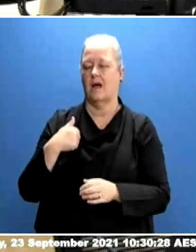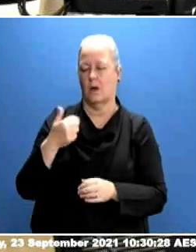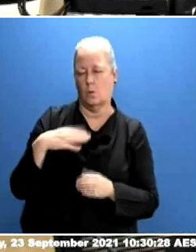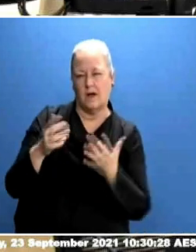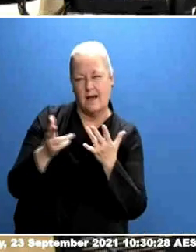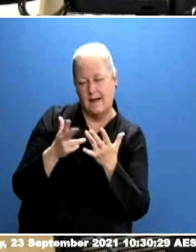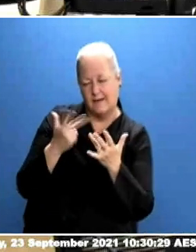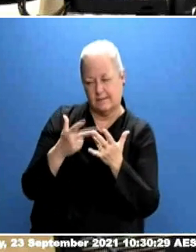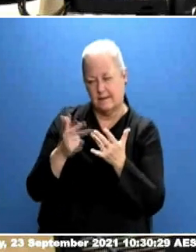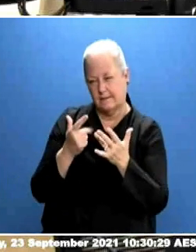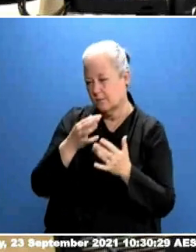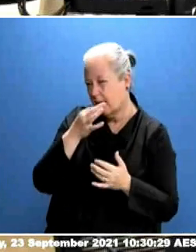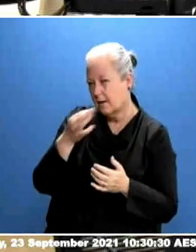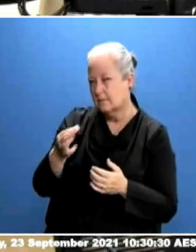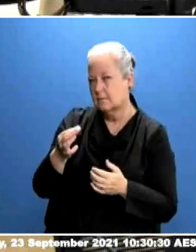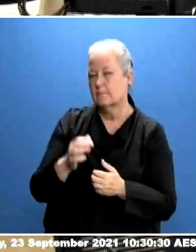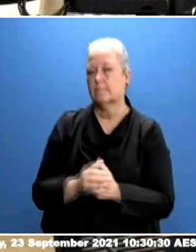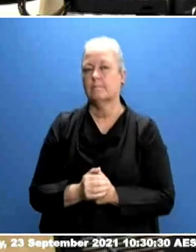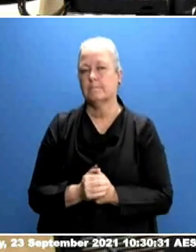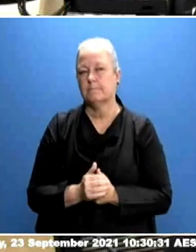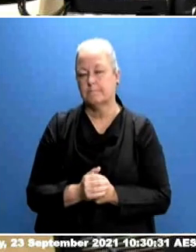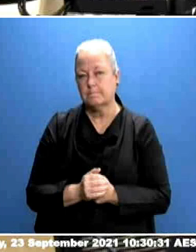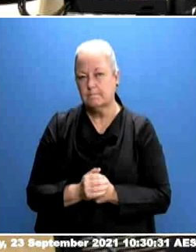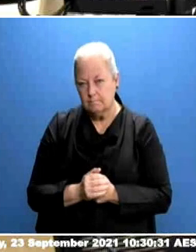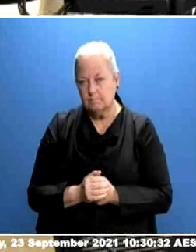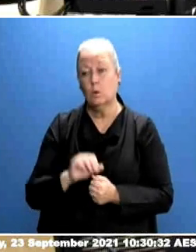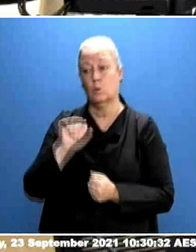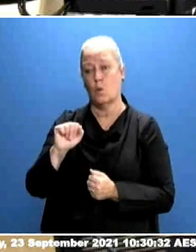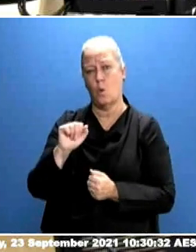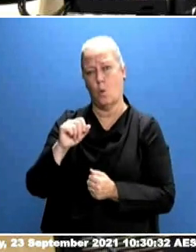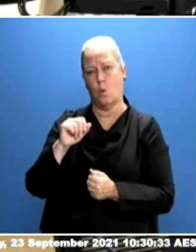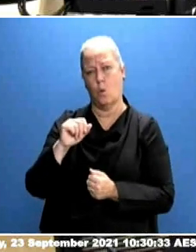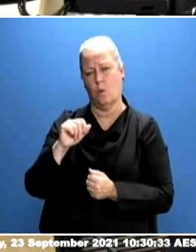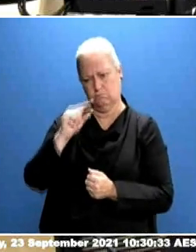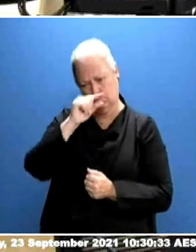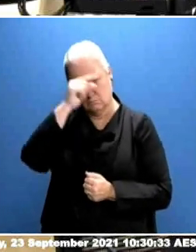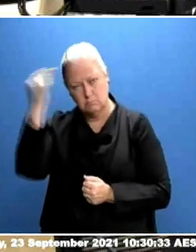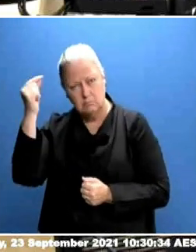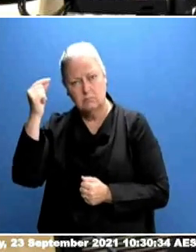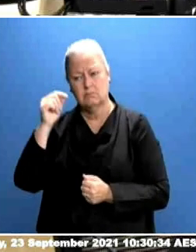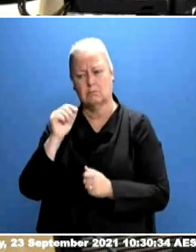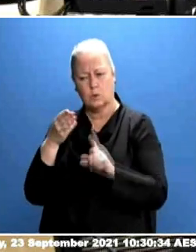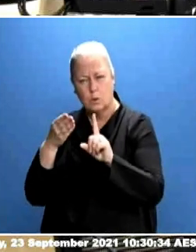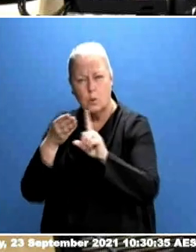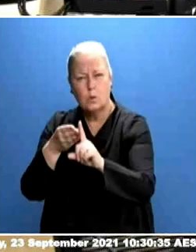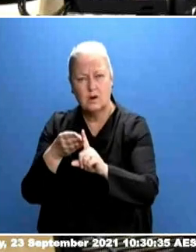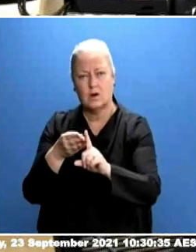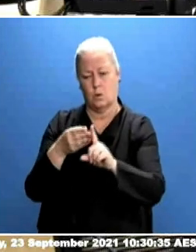given that goal that we've just discussed about what the primary purpose of stabilising